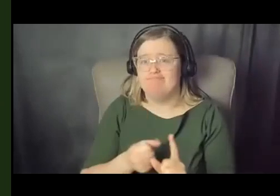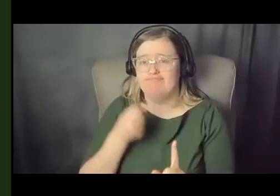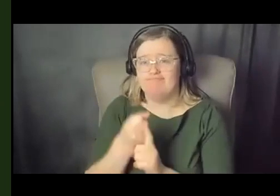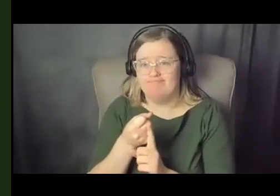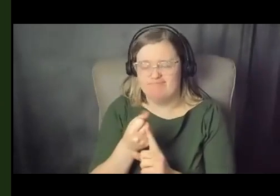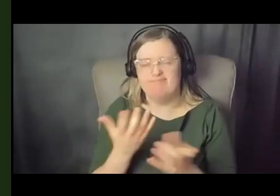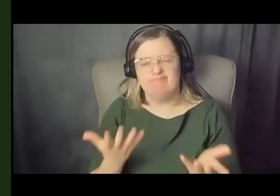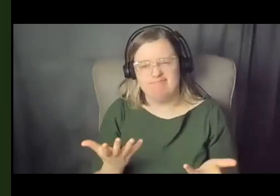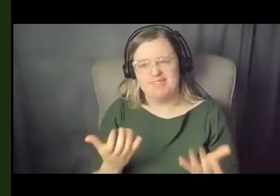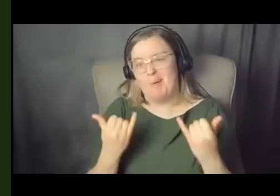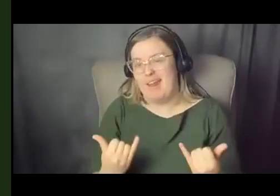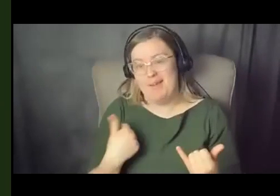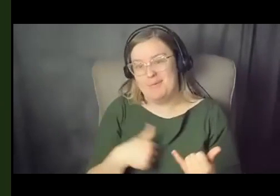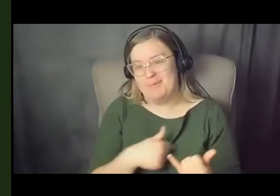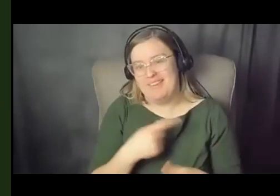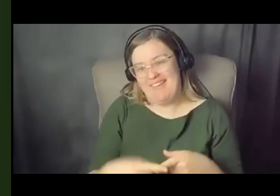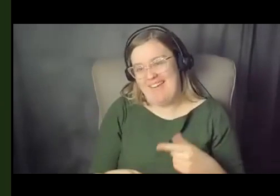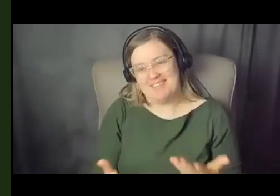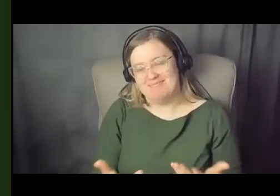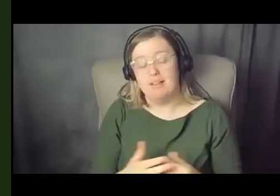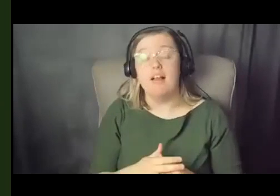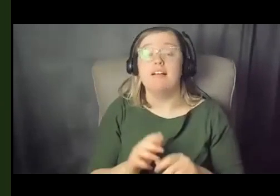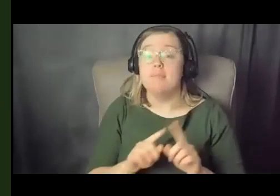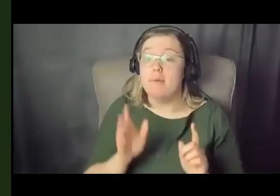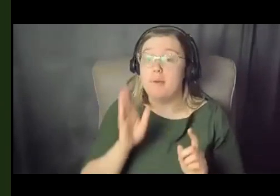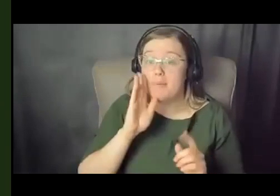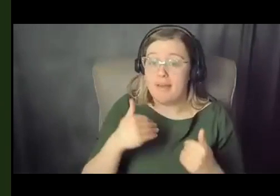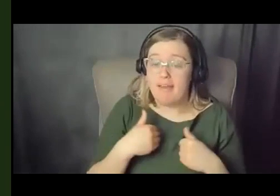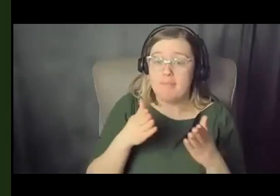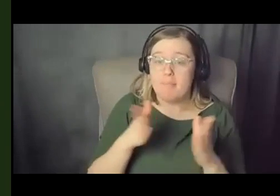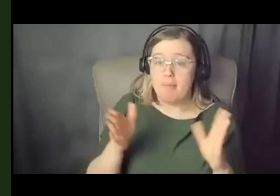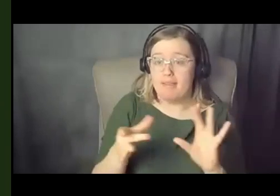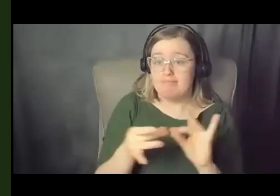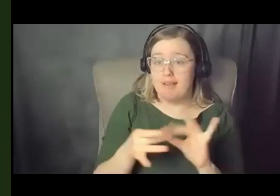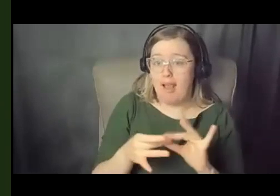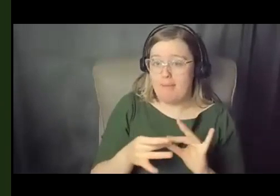Right now, we can't do that. However, we will have public comment periods on permits, we